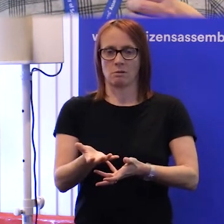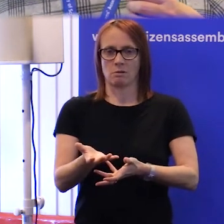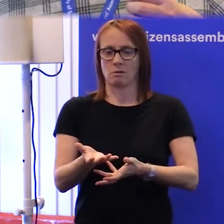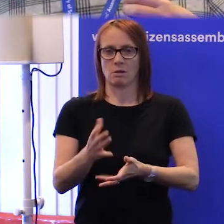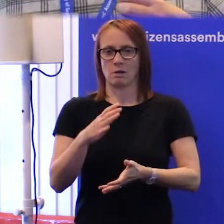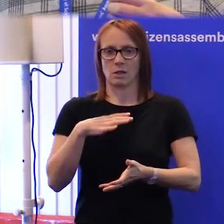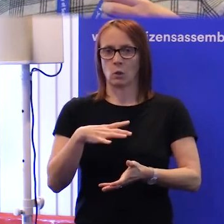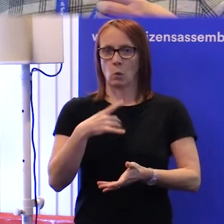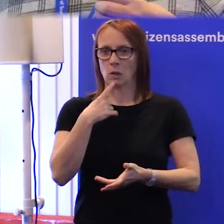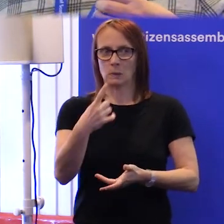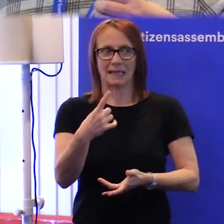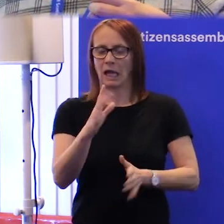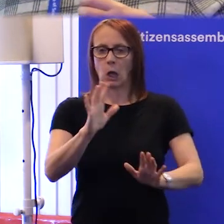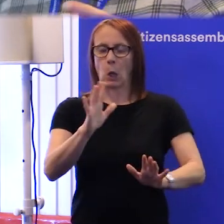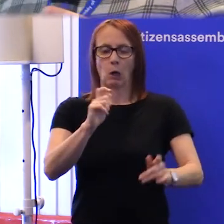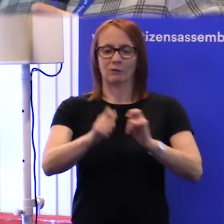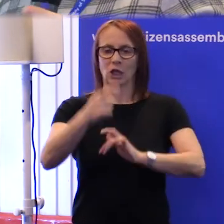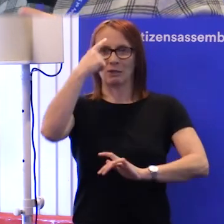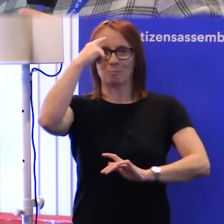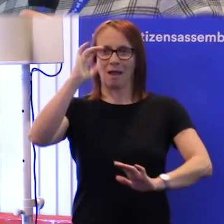have to say again publicly actually you've said something really interesting